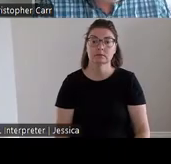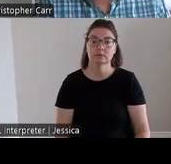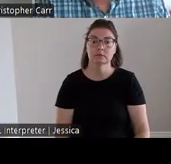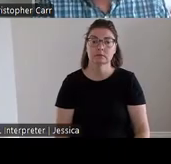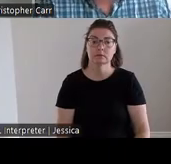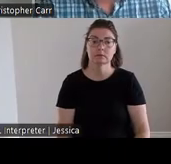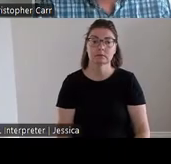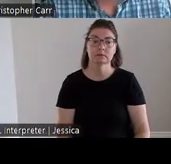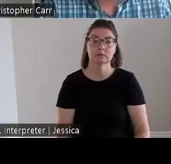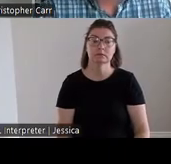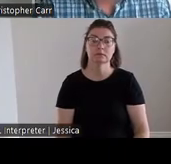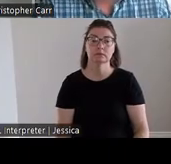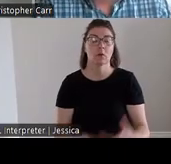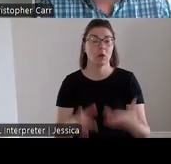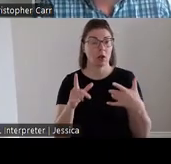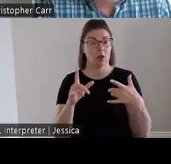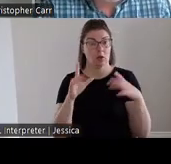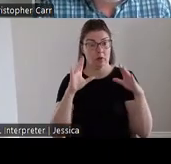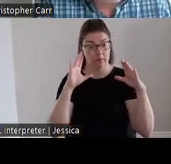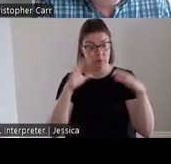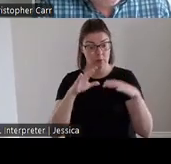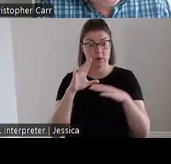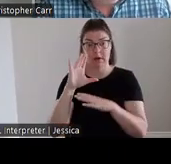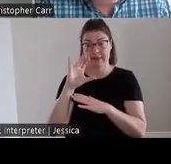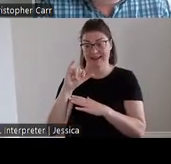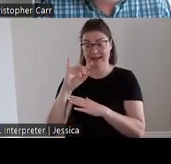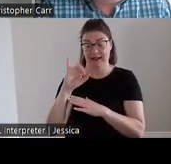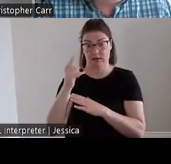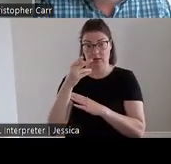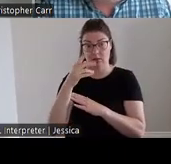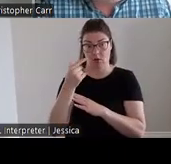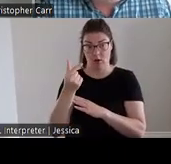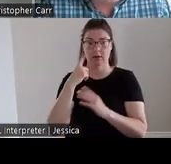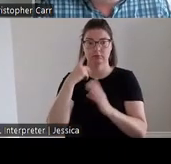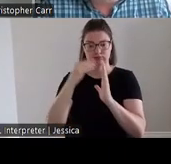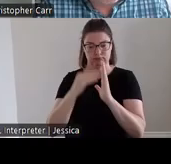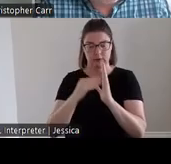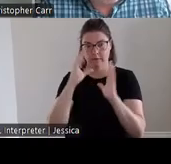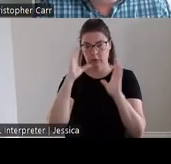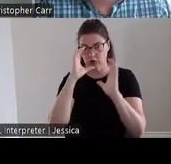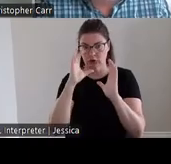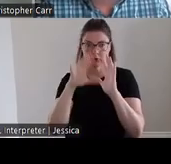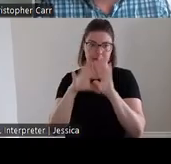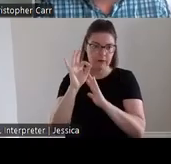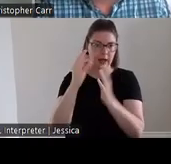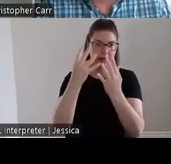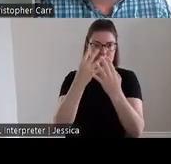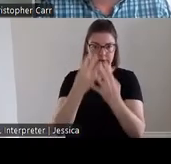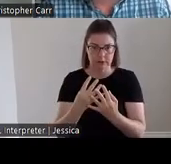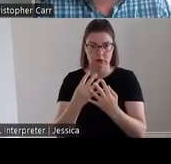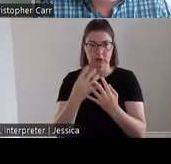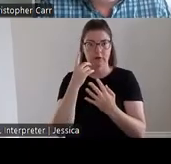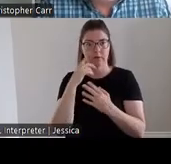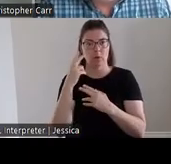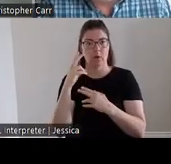While the work of the catalogers focused on recording metadata that can be used for searching, sorting, and filtering in support of the IFLA user tasks,